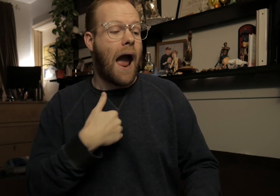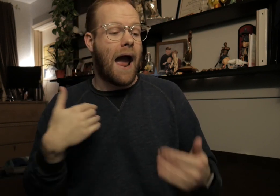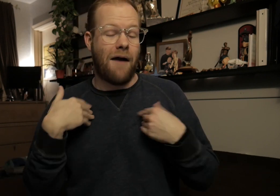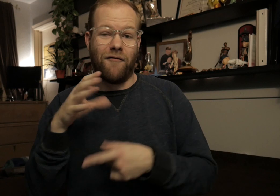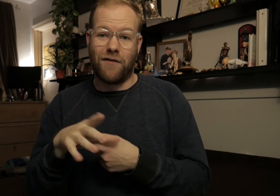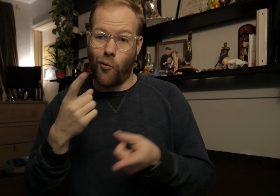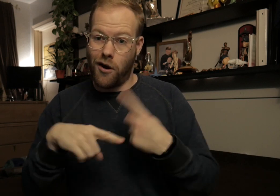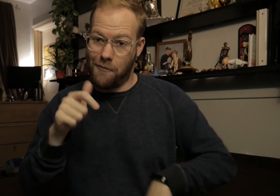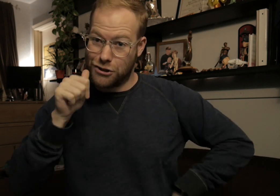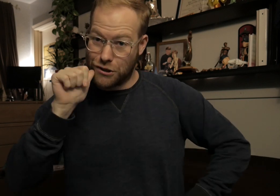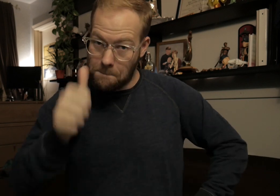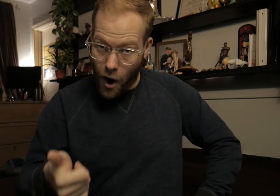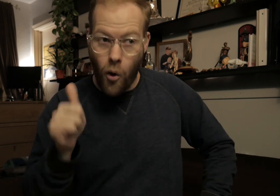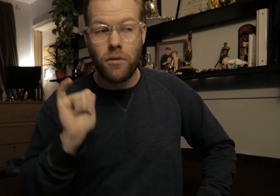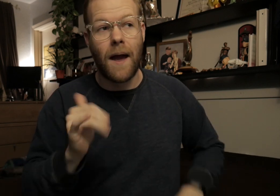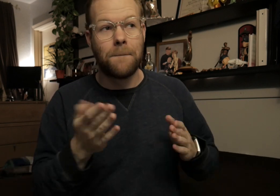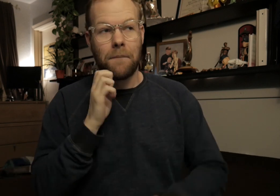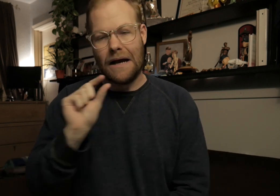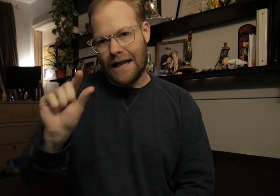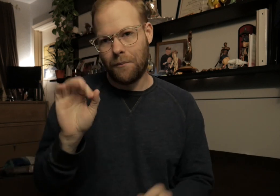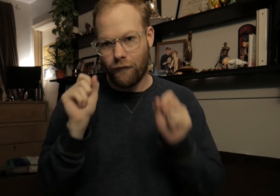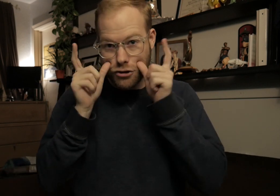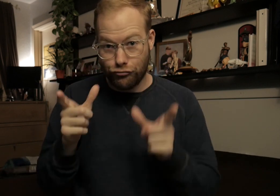I have a video coming tomorrow that may be a little bit of a surprise.